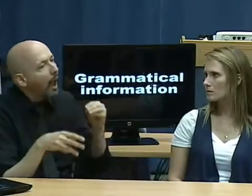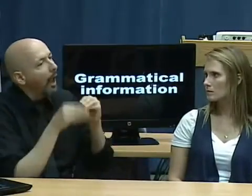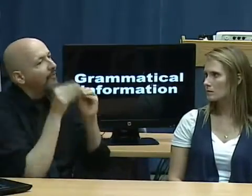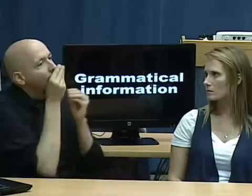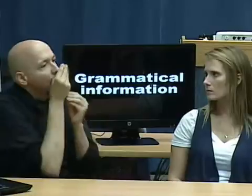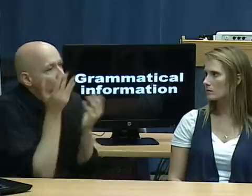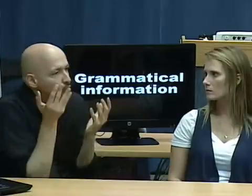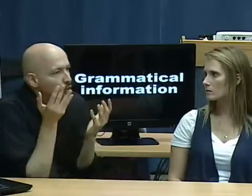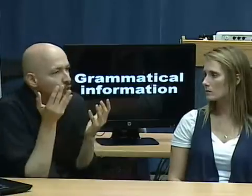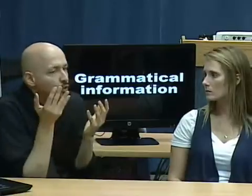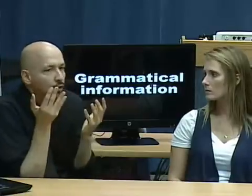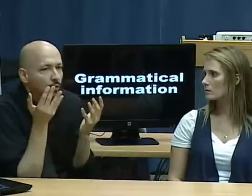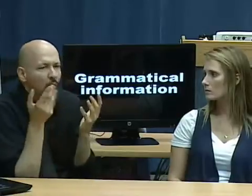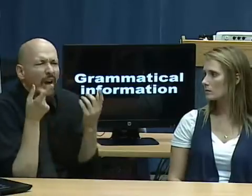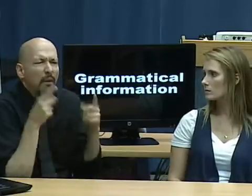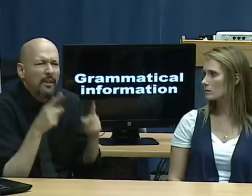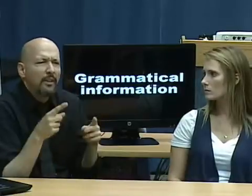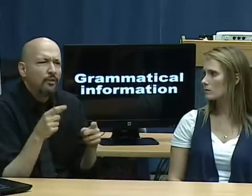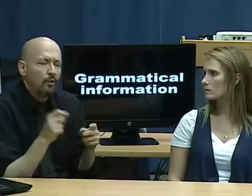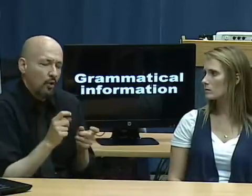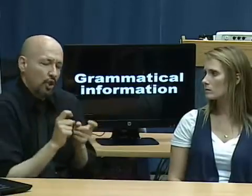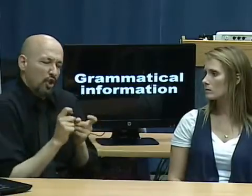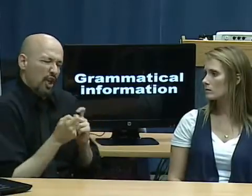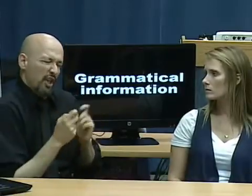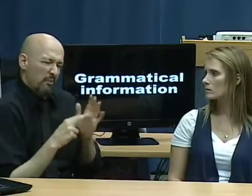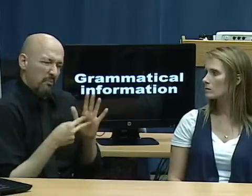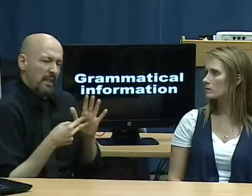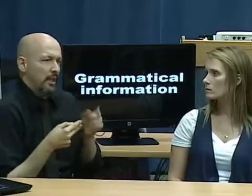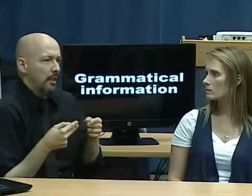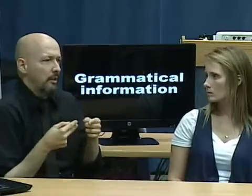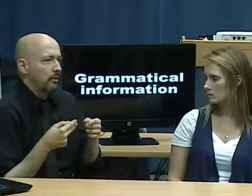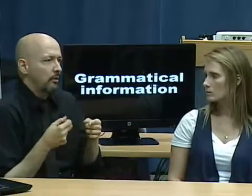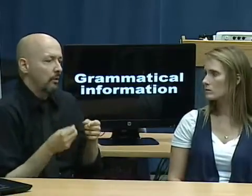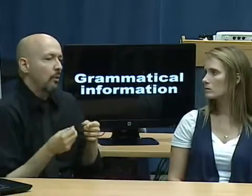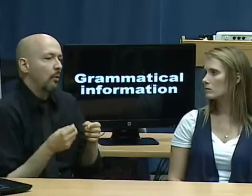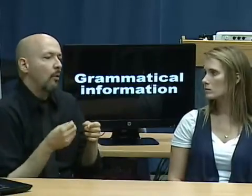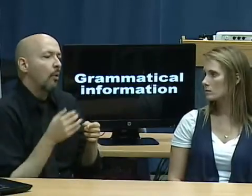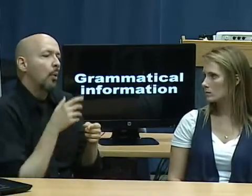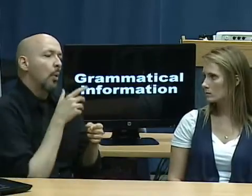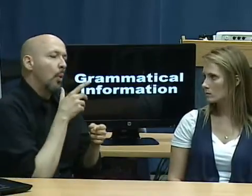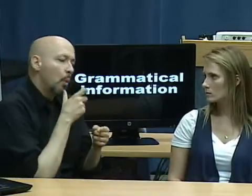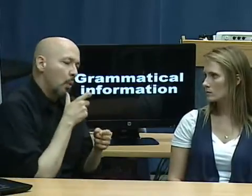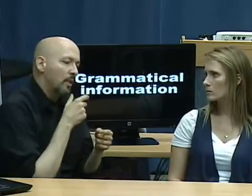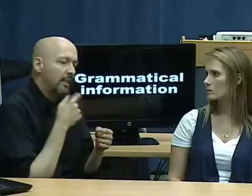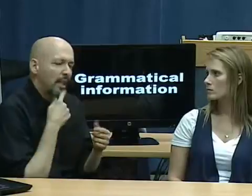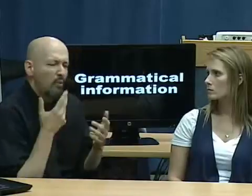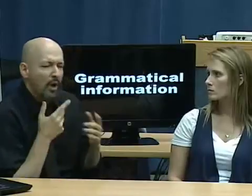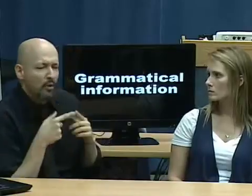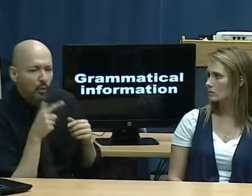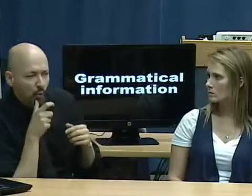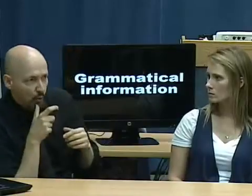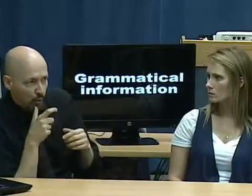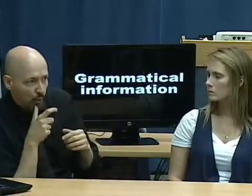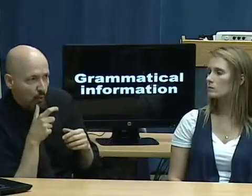It adds more information. What happened is the change indicates who said what to whom.